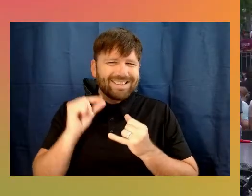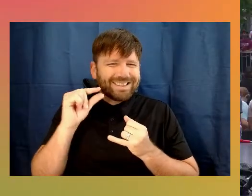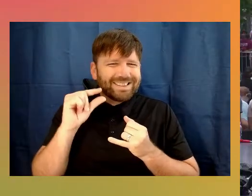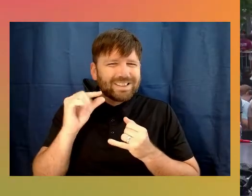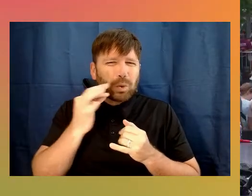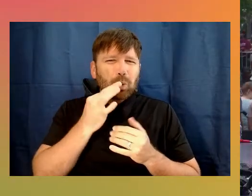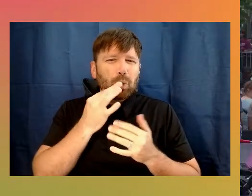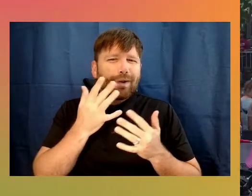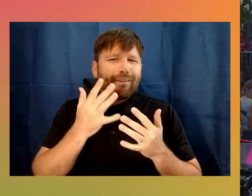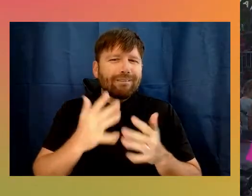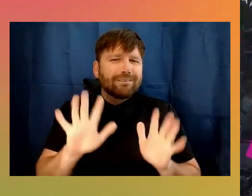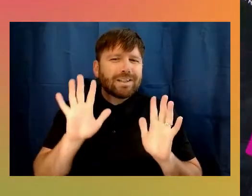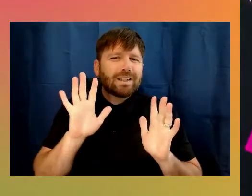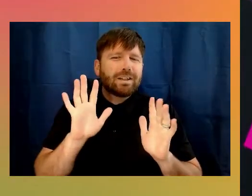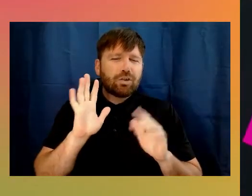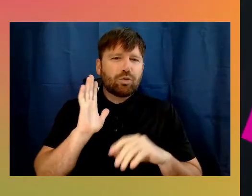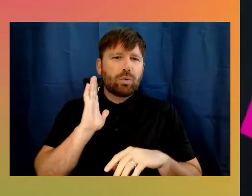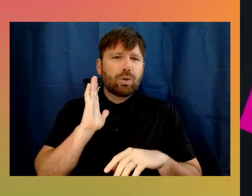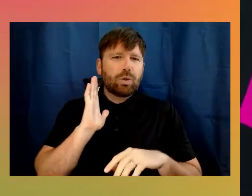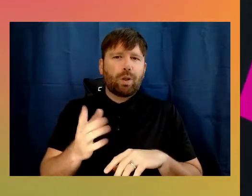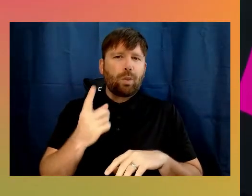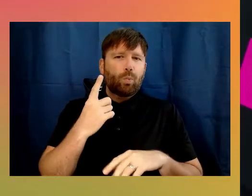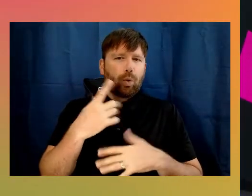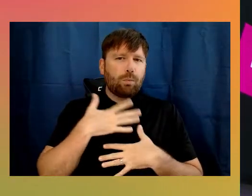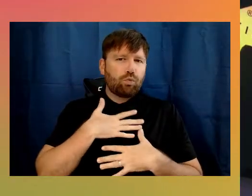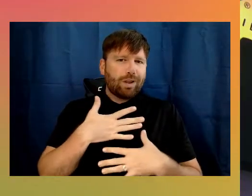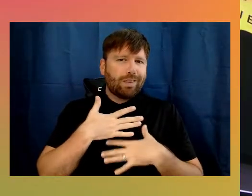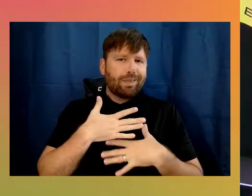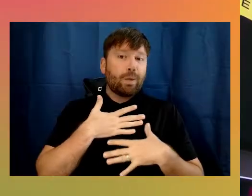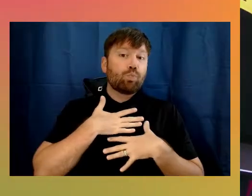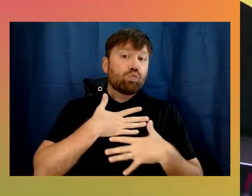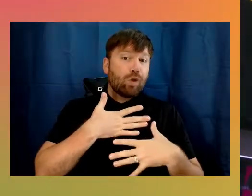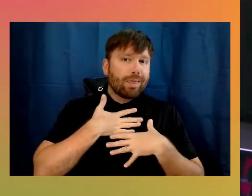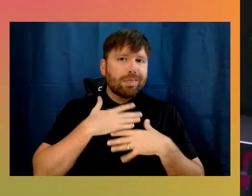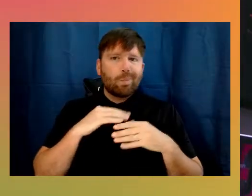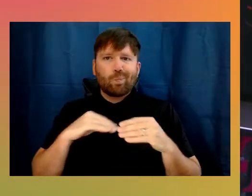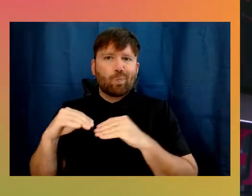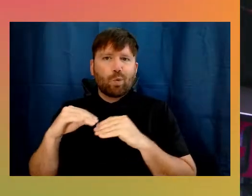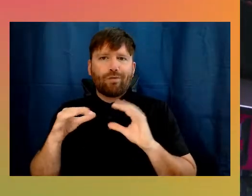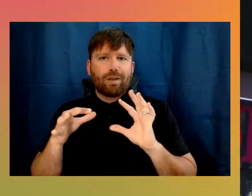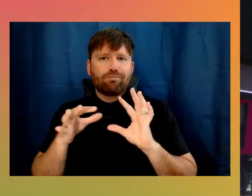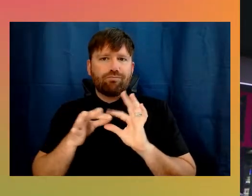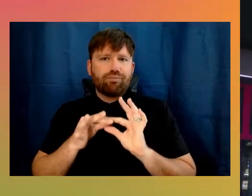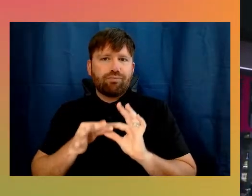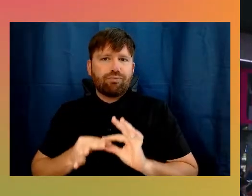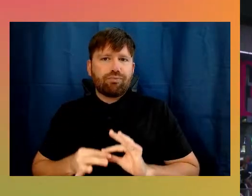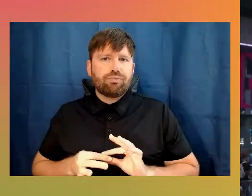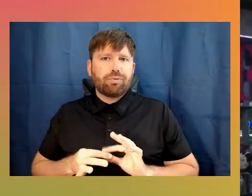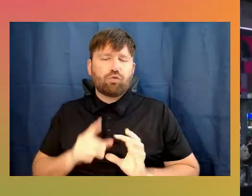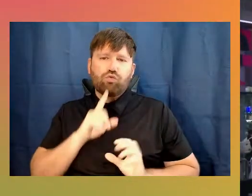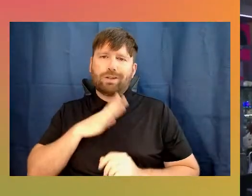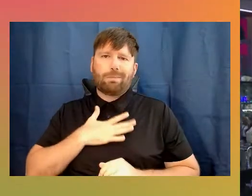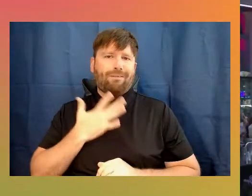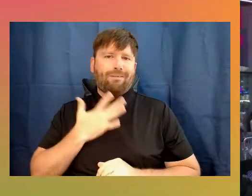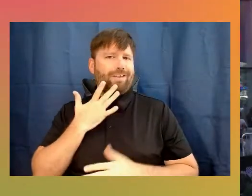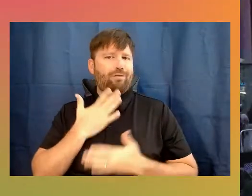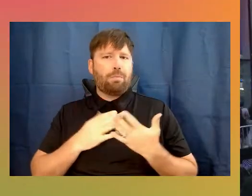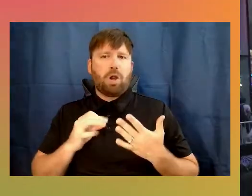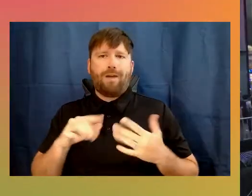SOFT EXHALE OUT. LAST LITTLE BIT HERE.